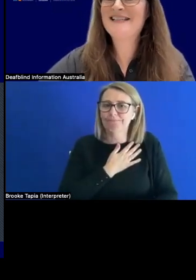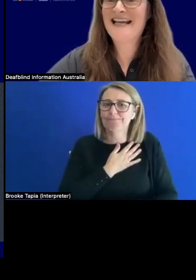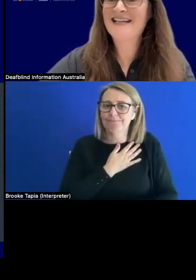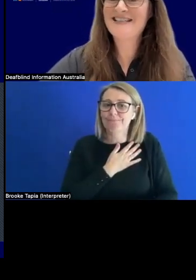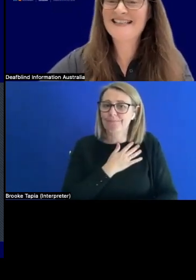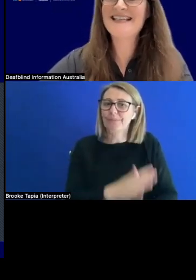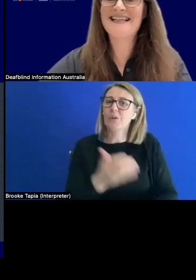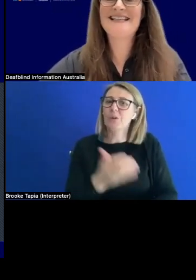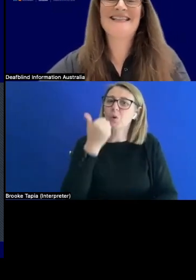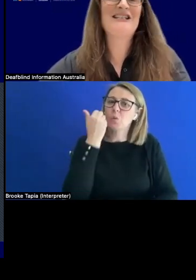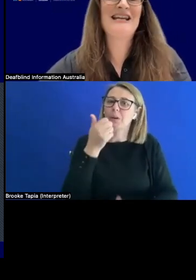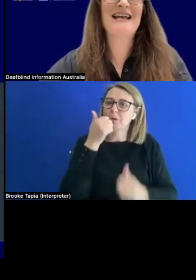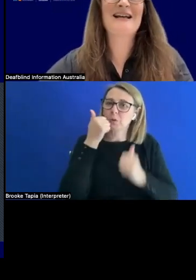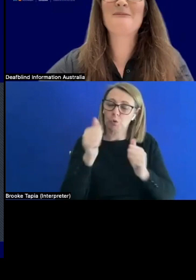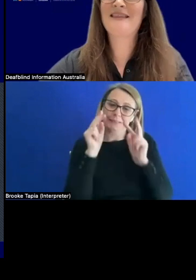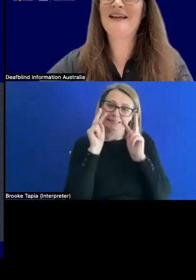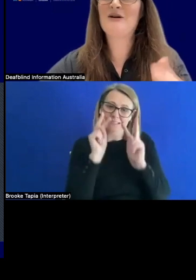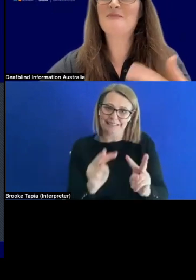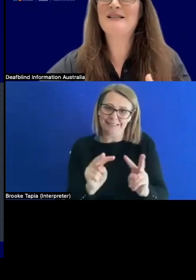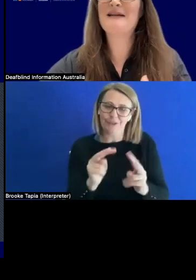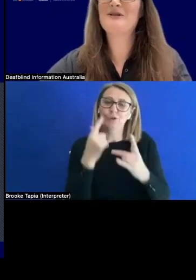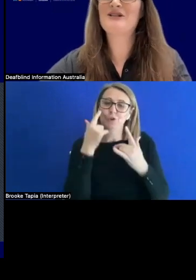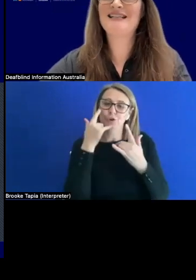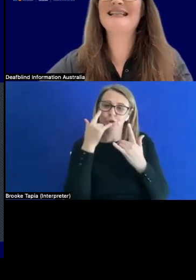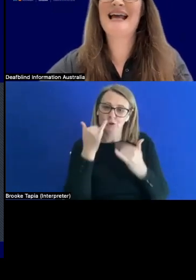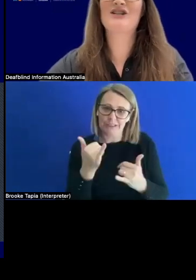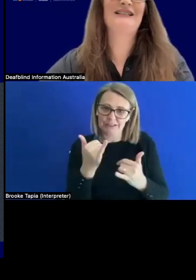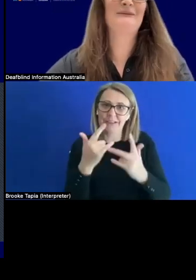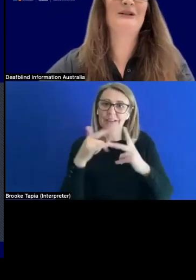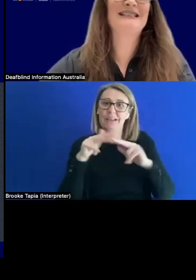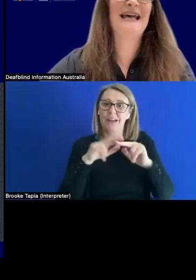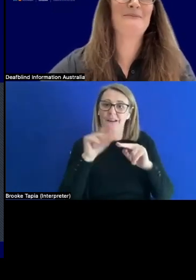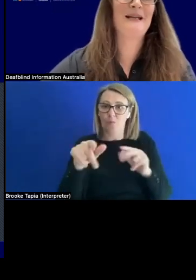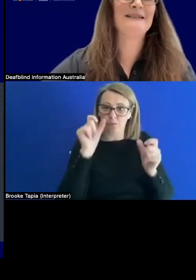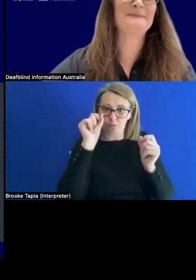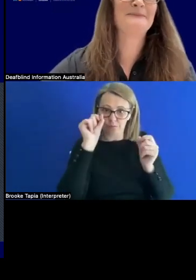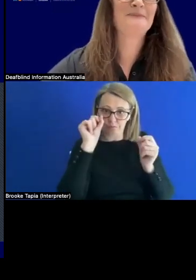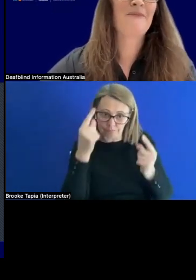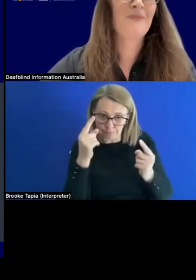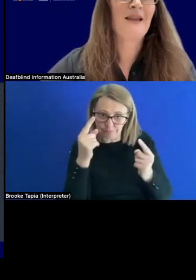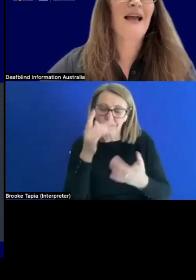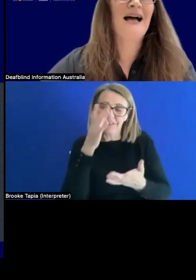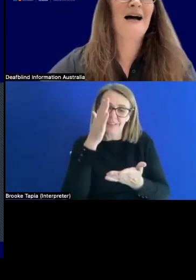good to actually see it to check whether your perception is actually what is happening.